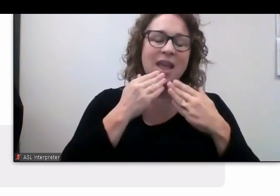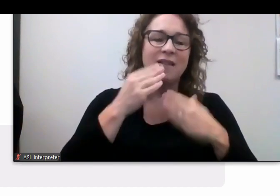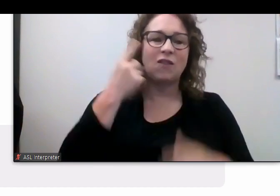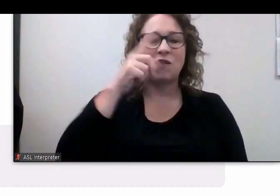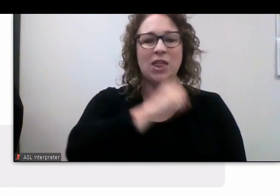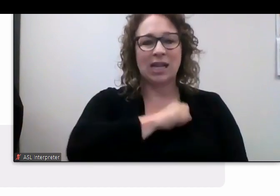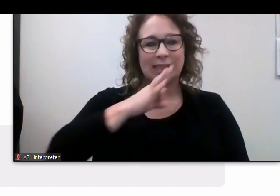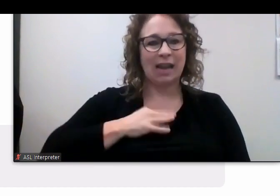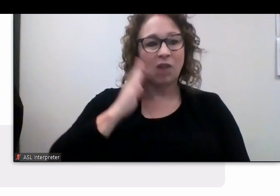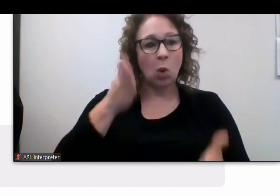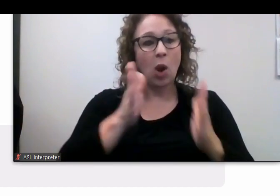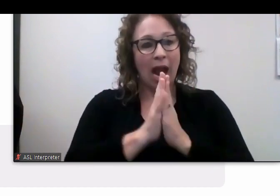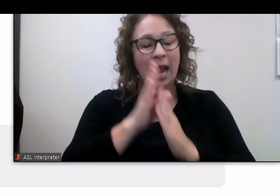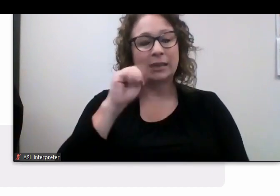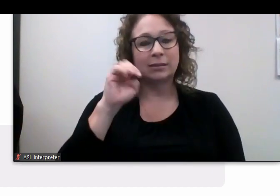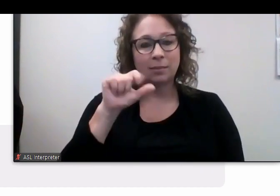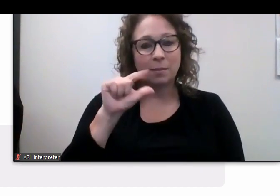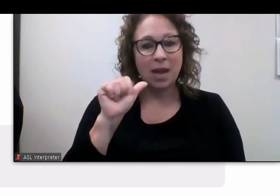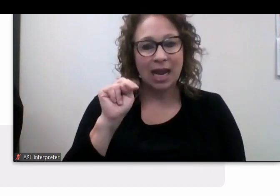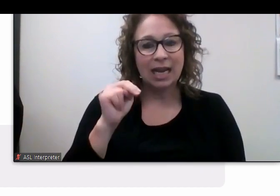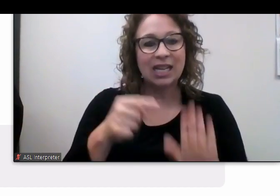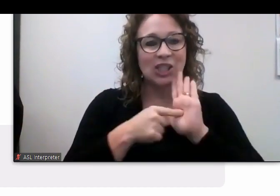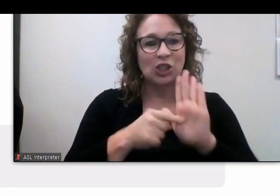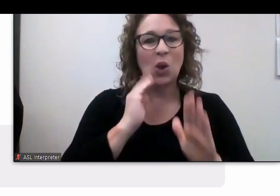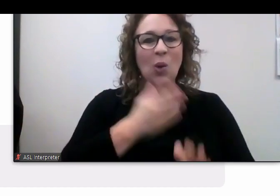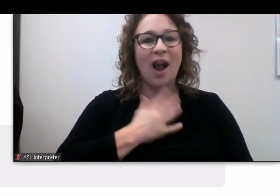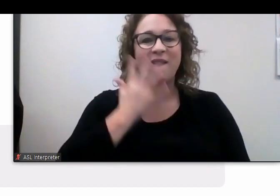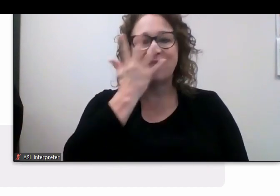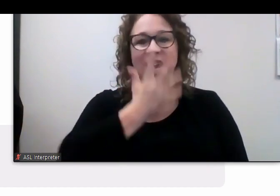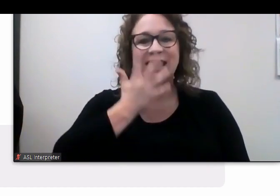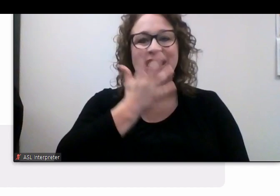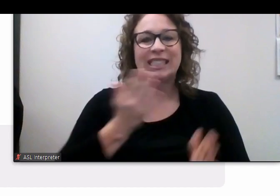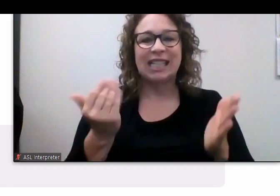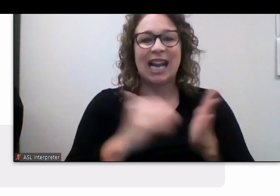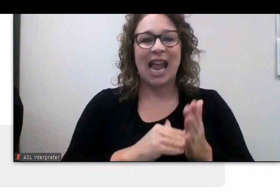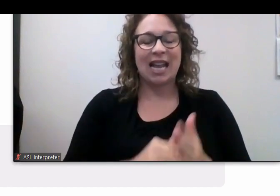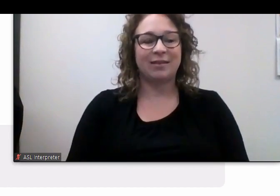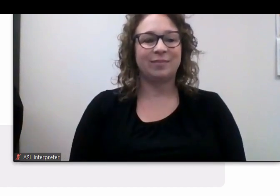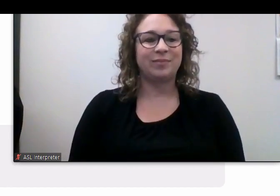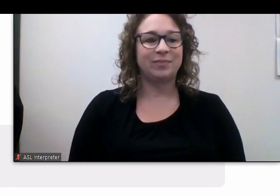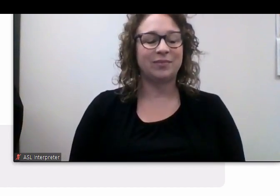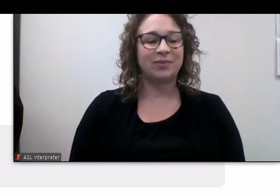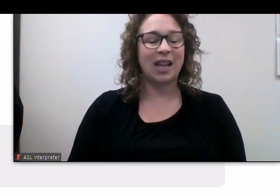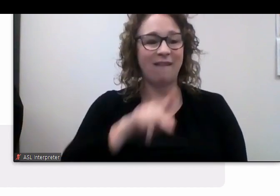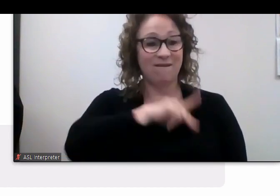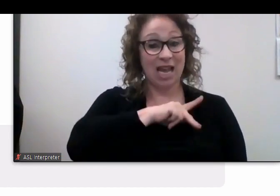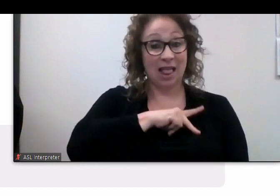I'm going to ask Megan to show our faces again. (Megan Bostic) Philip has something to add. oh I'm sorry Philip yes this is Philip you Thank You